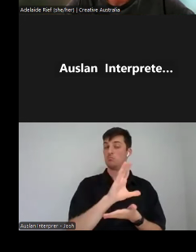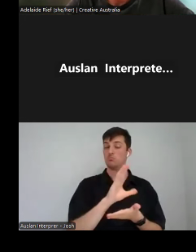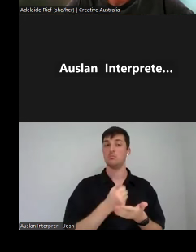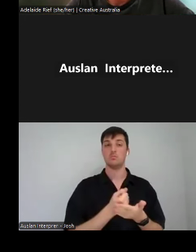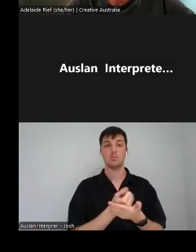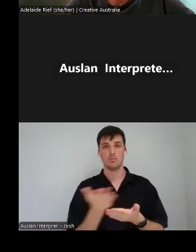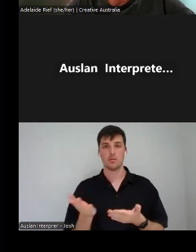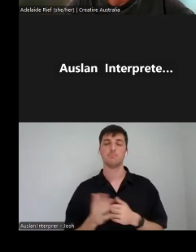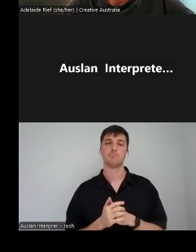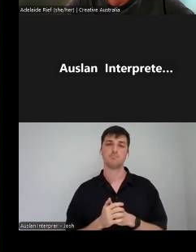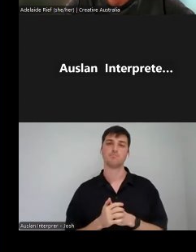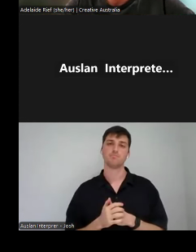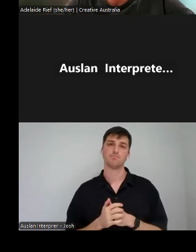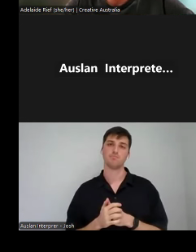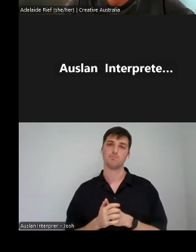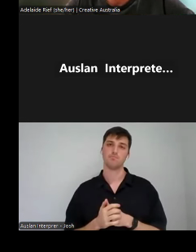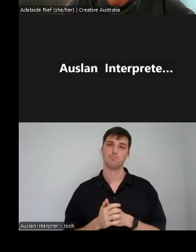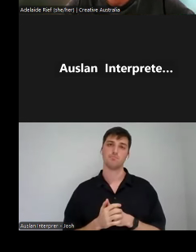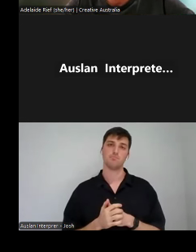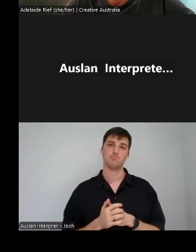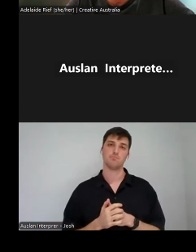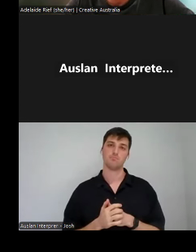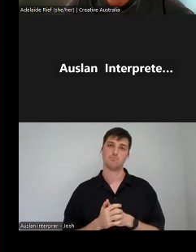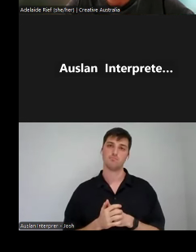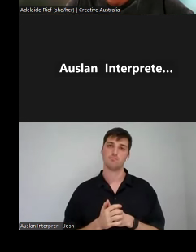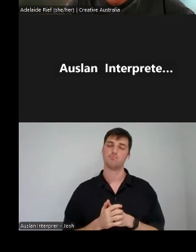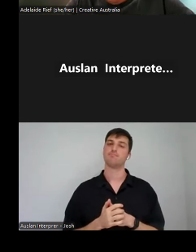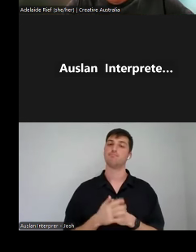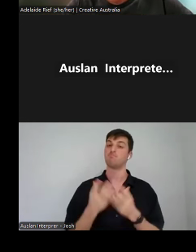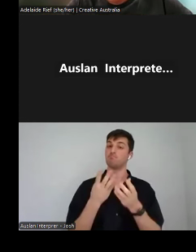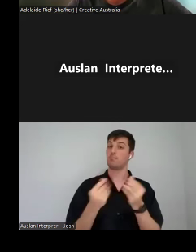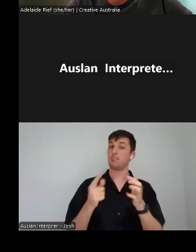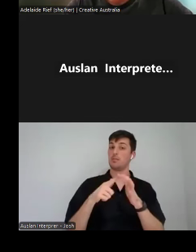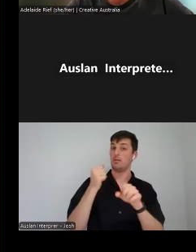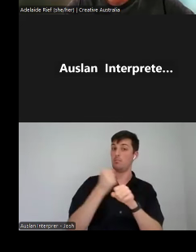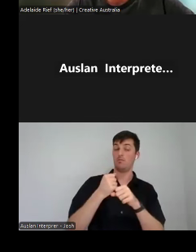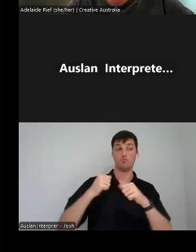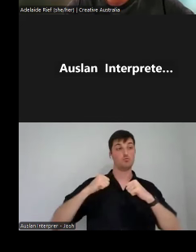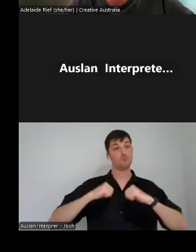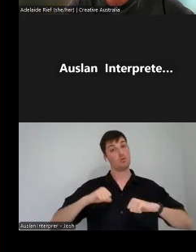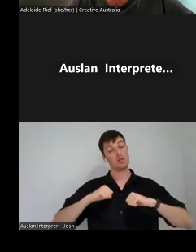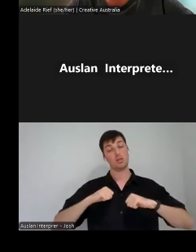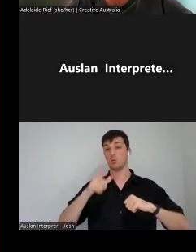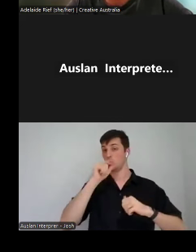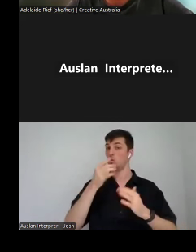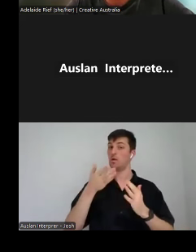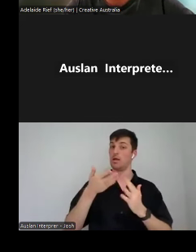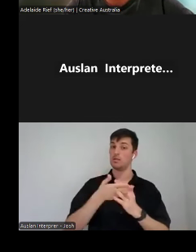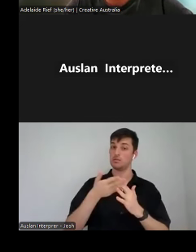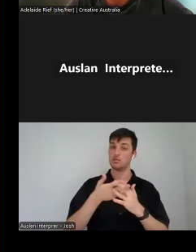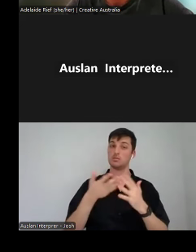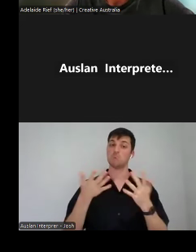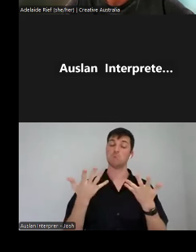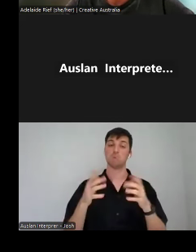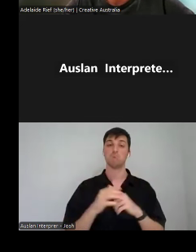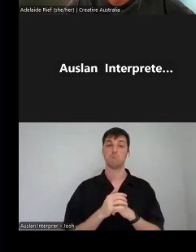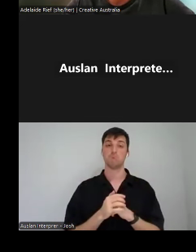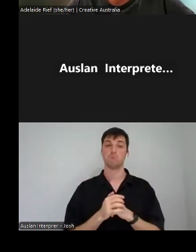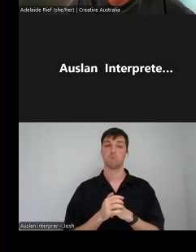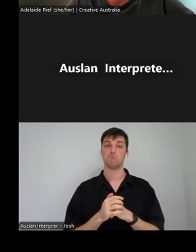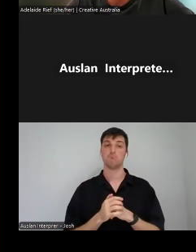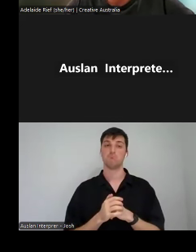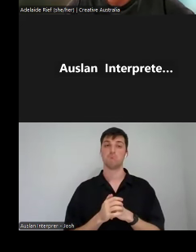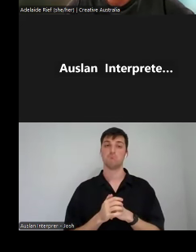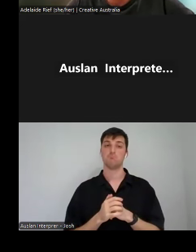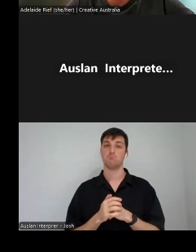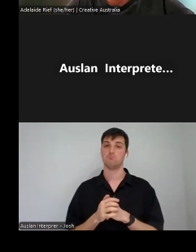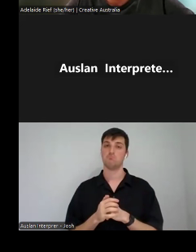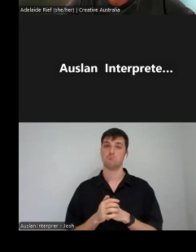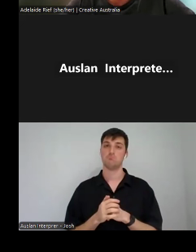the sorry, some examples of the training that you might like to access include things like the risks